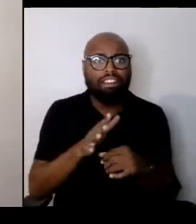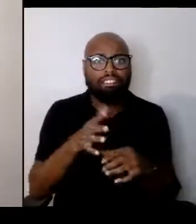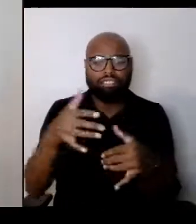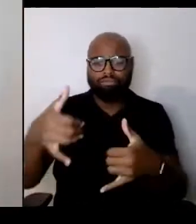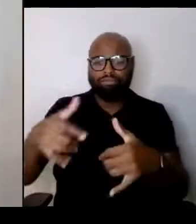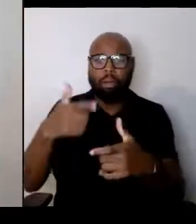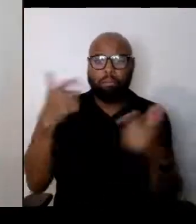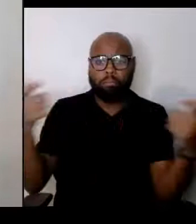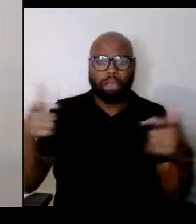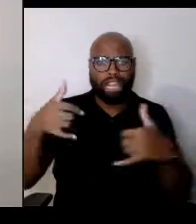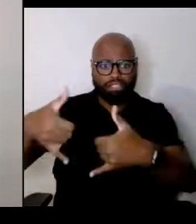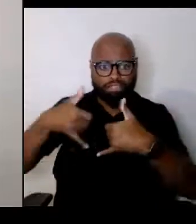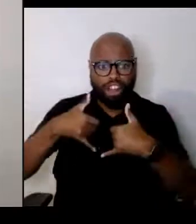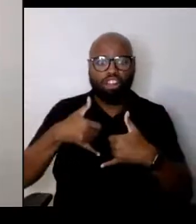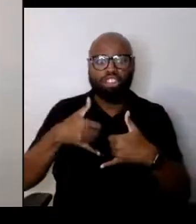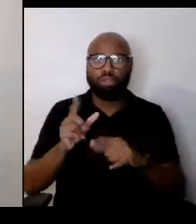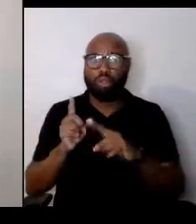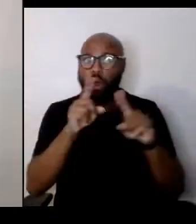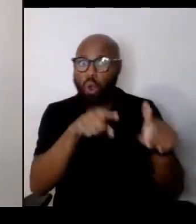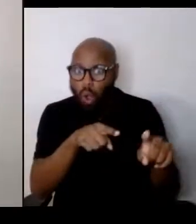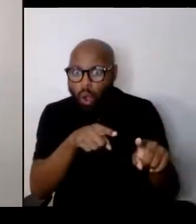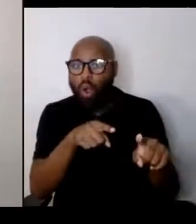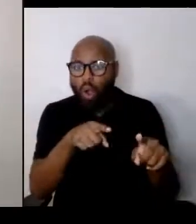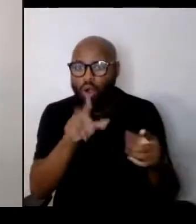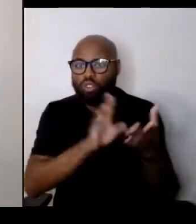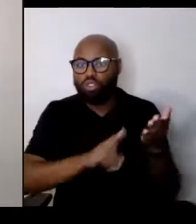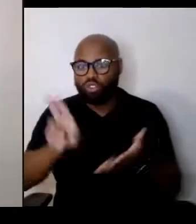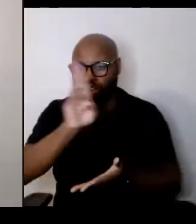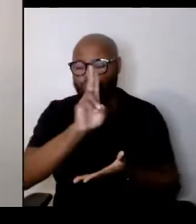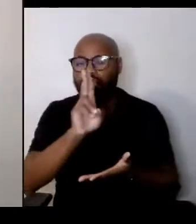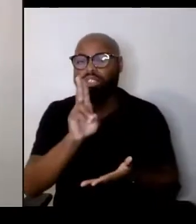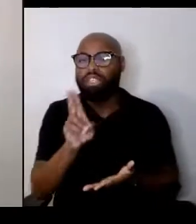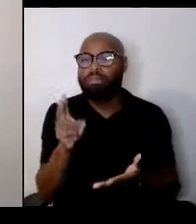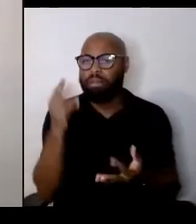but thinking about a lot of other fellow undocumented